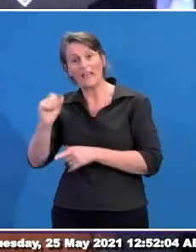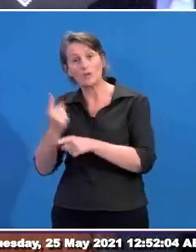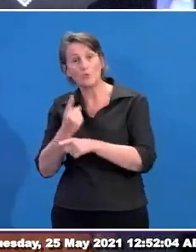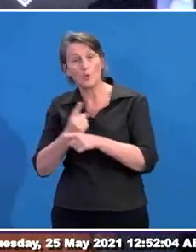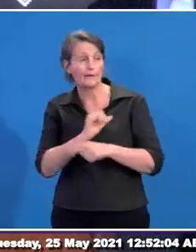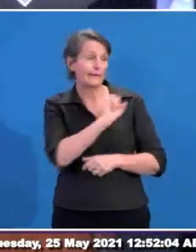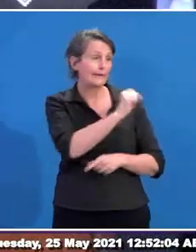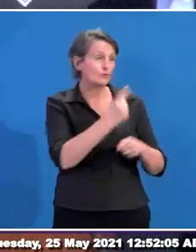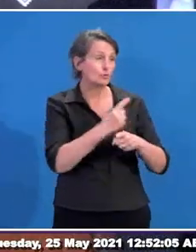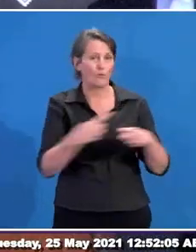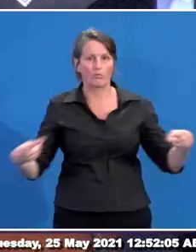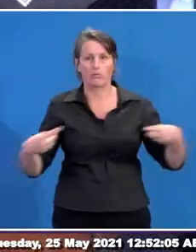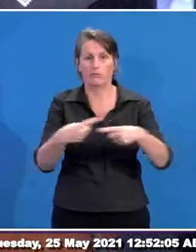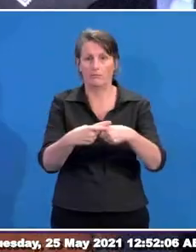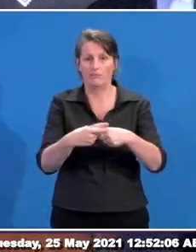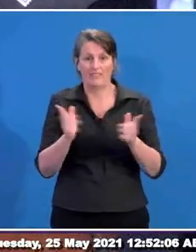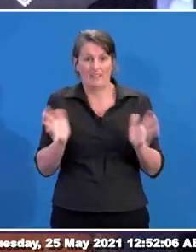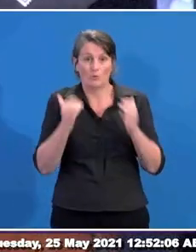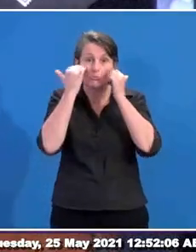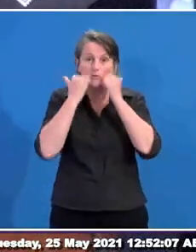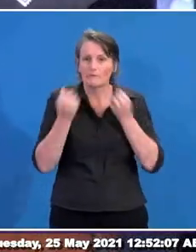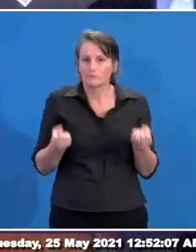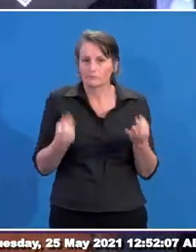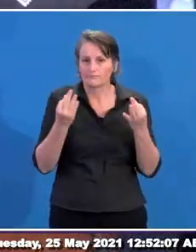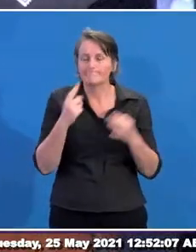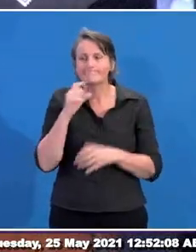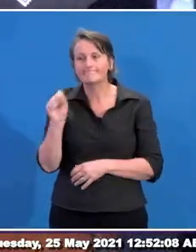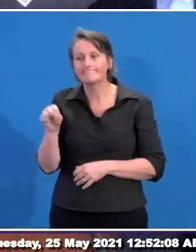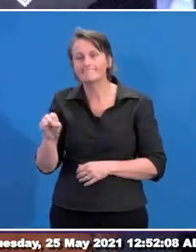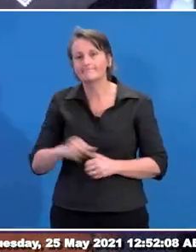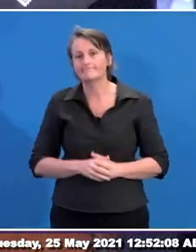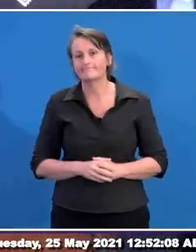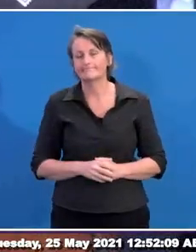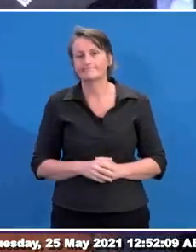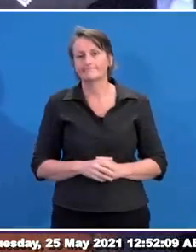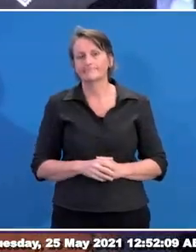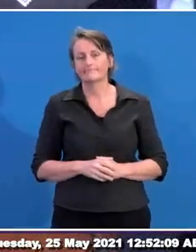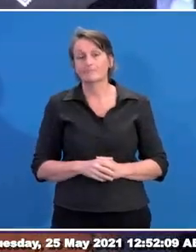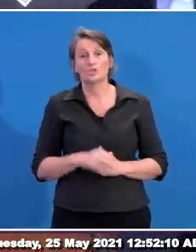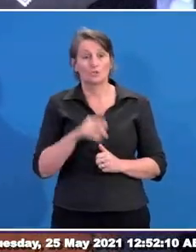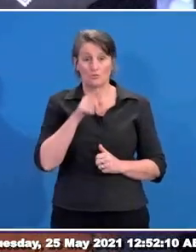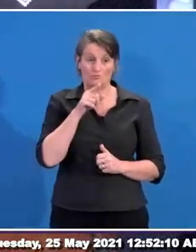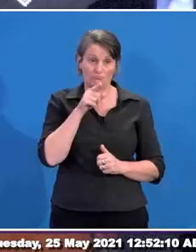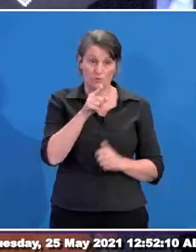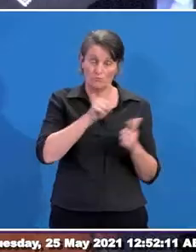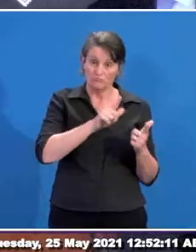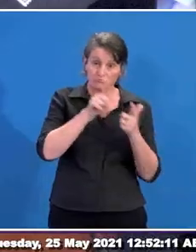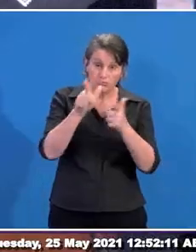Yes. Now, when you were attending the court hearing, you found out about